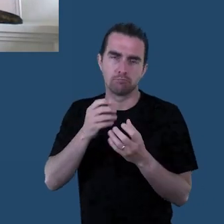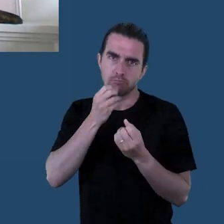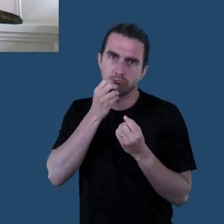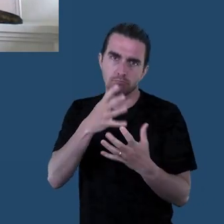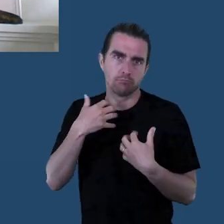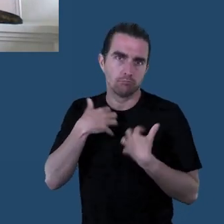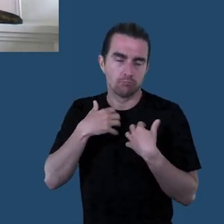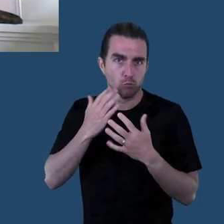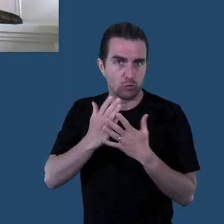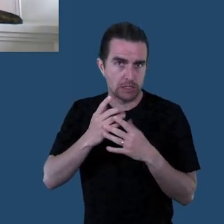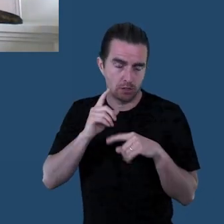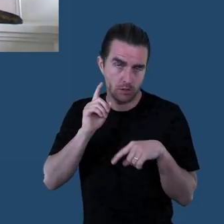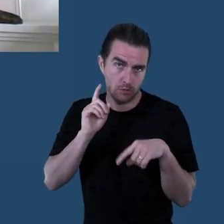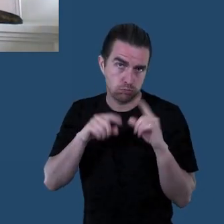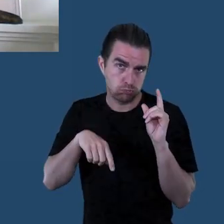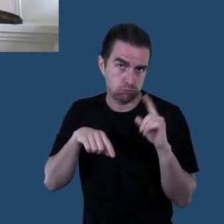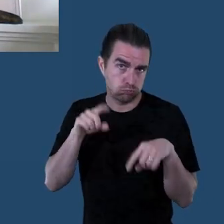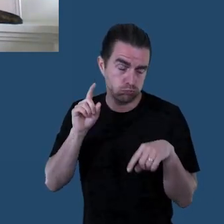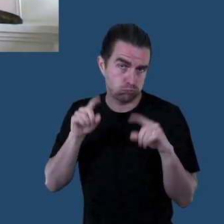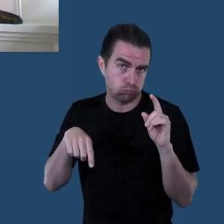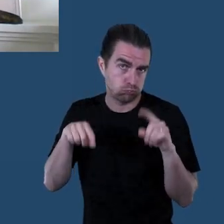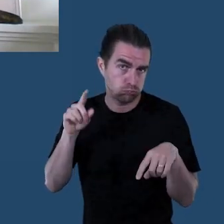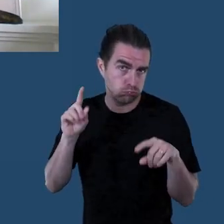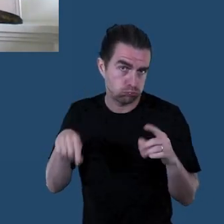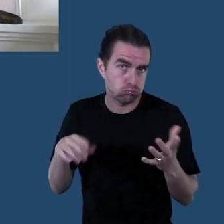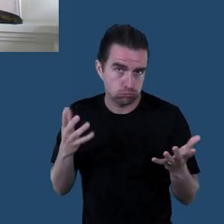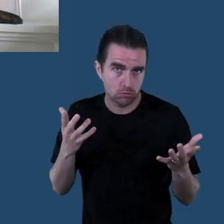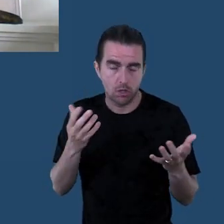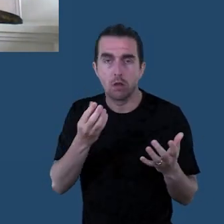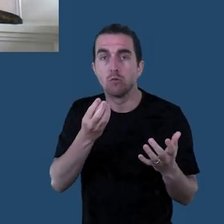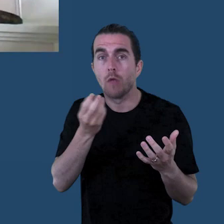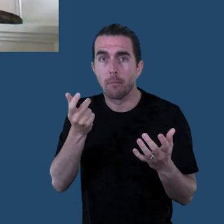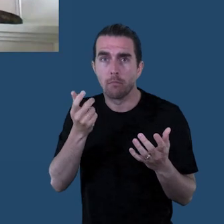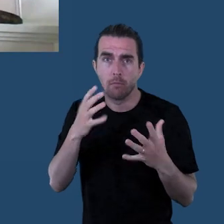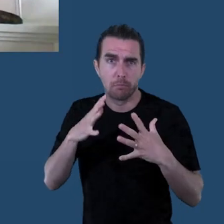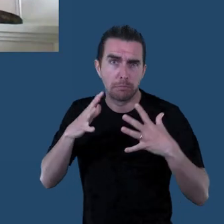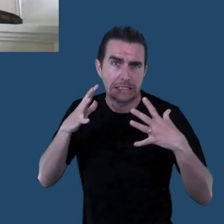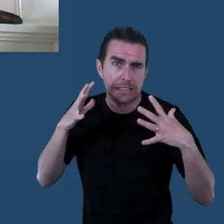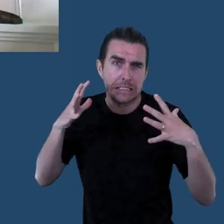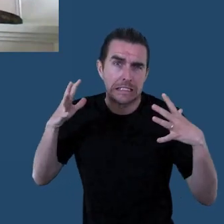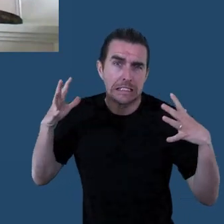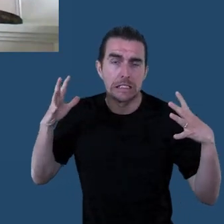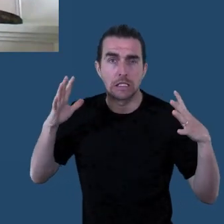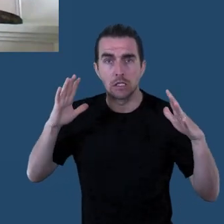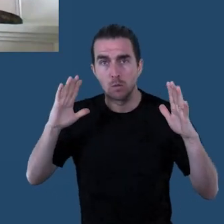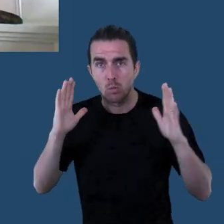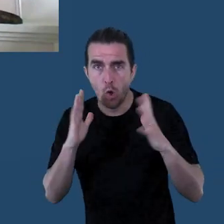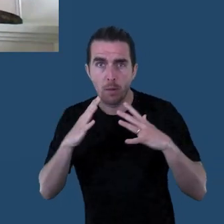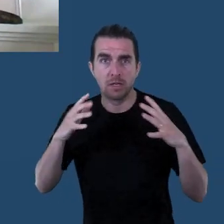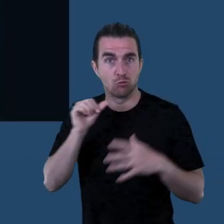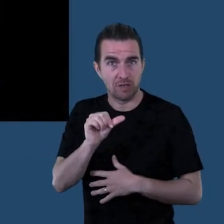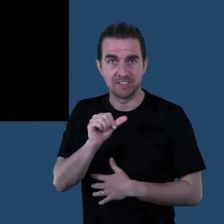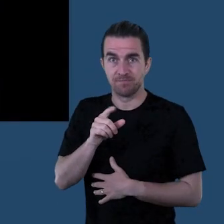They're really, really varied, really diverse. And some of them got to amazing sizes, didn't they?